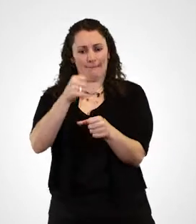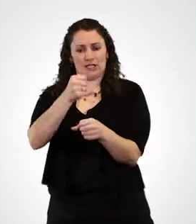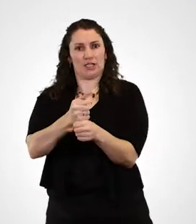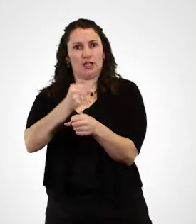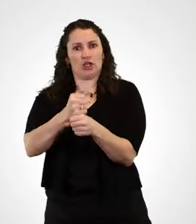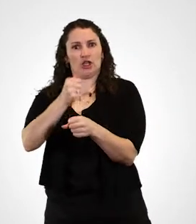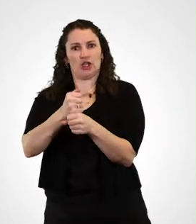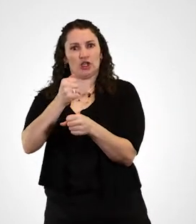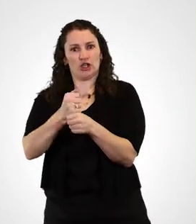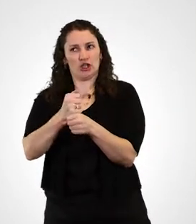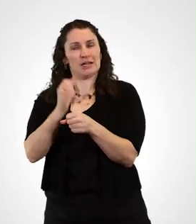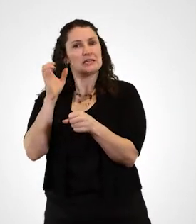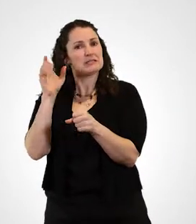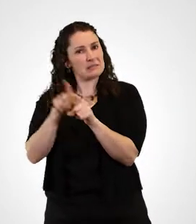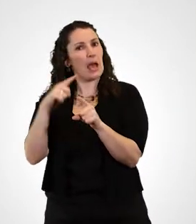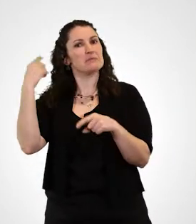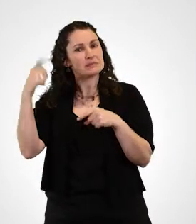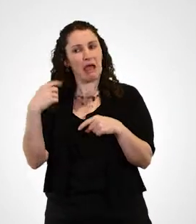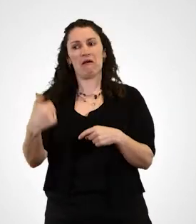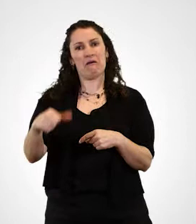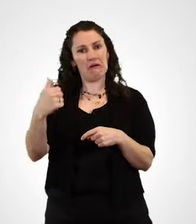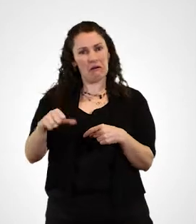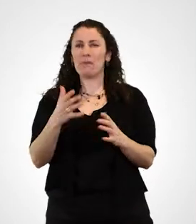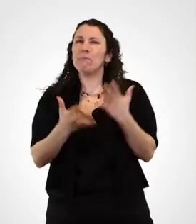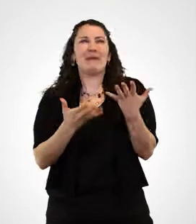And so it really solidifies this very abstract letter-sound